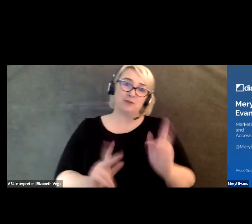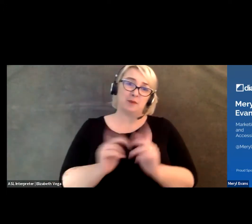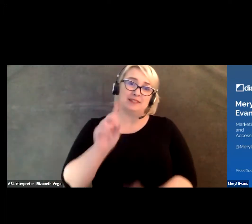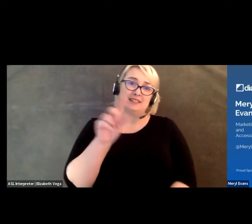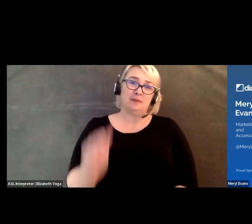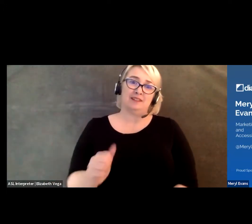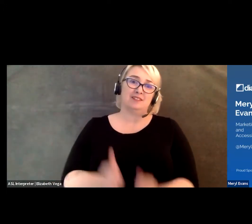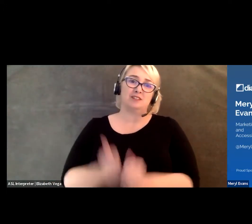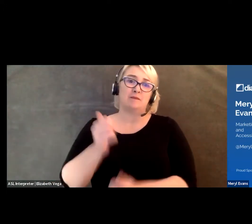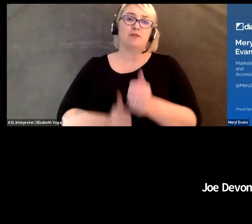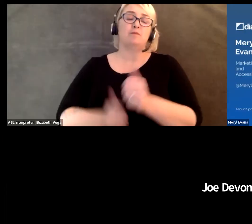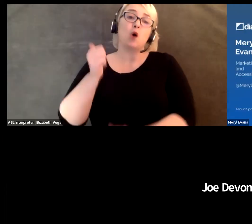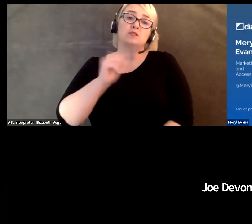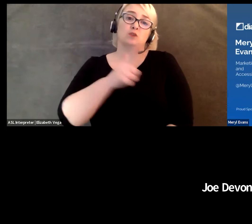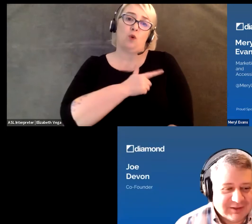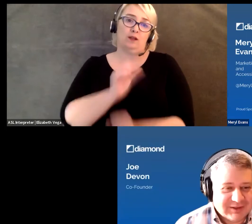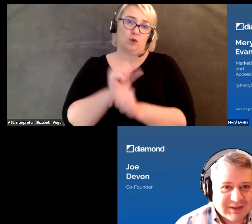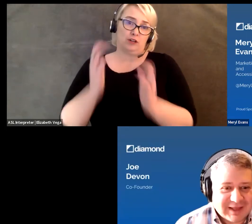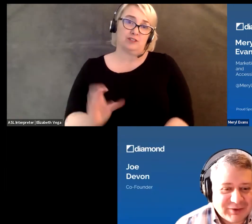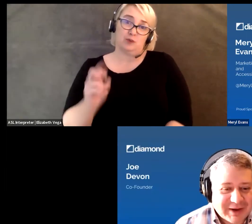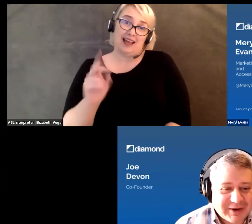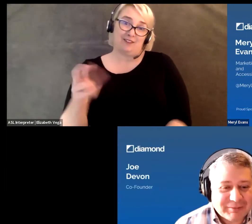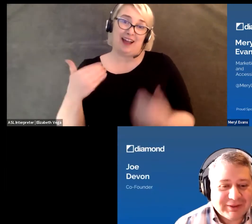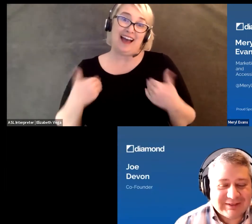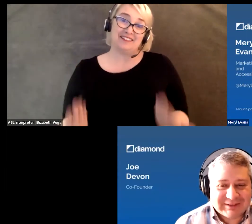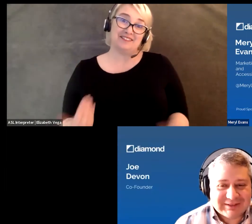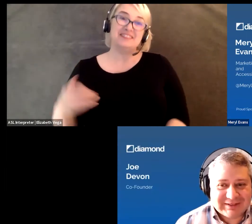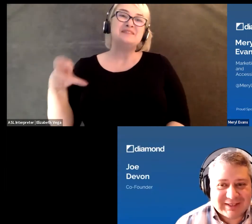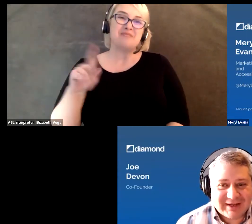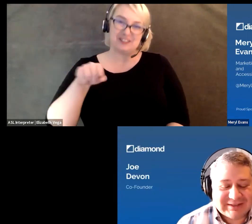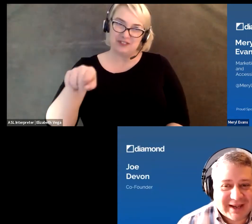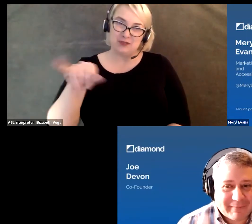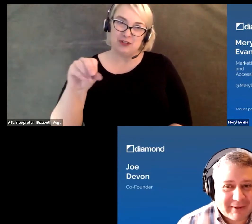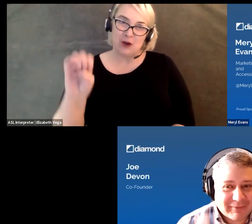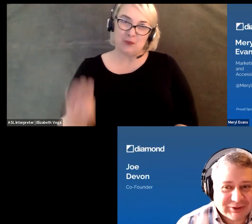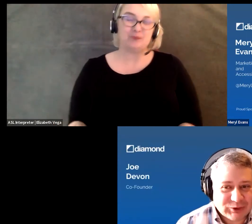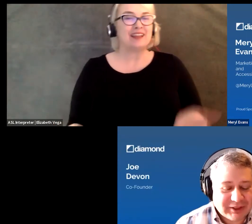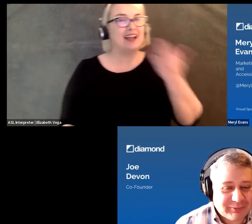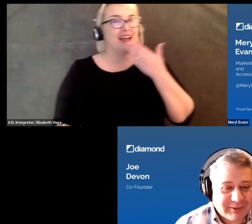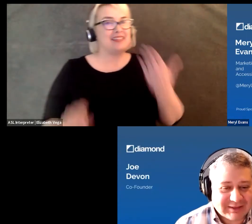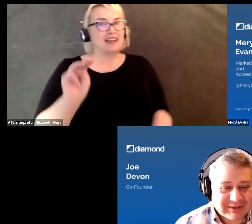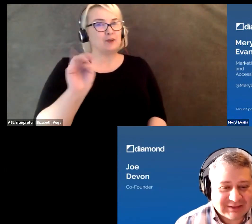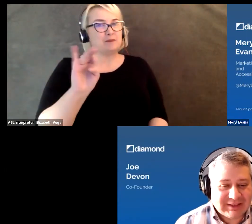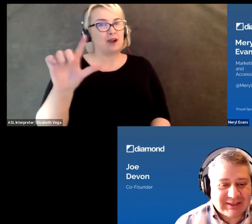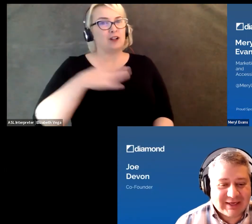Joe Devon: Thank you, Meryl. Please stay up. I'm going to shortly bring back Dusty and Dennis.